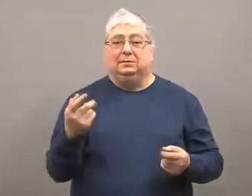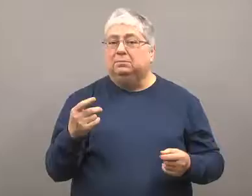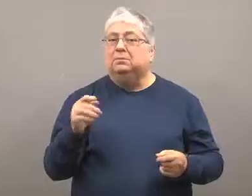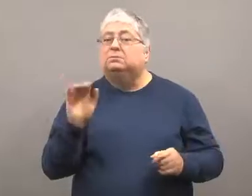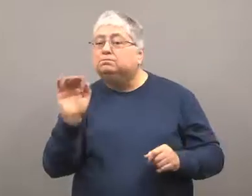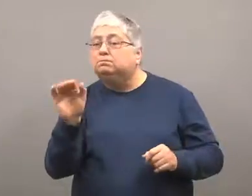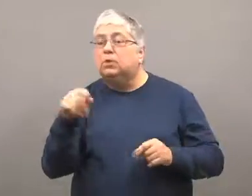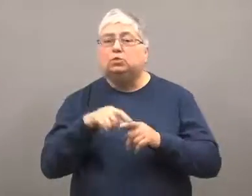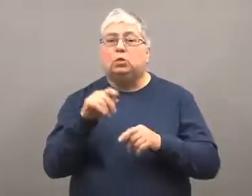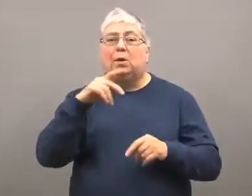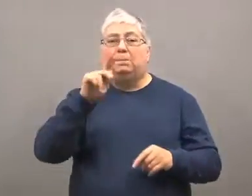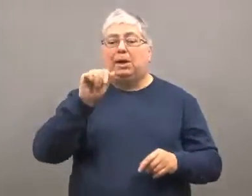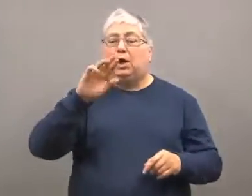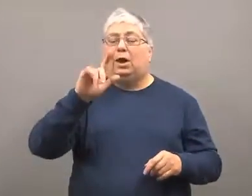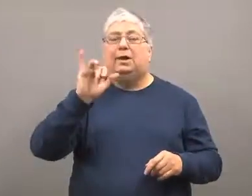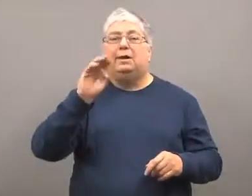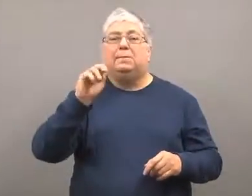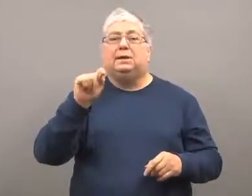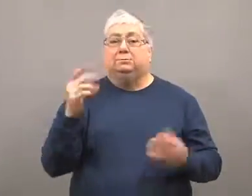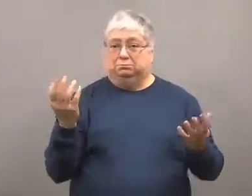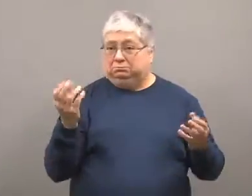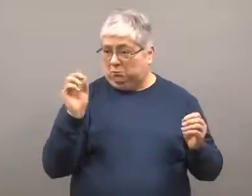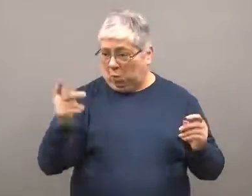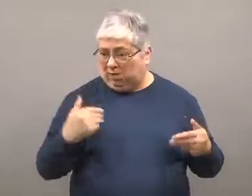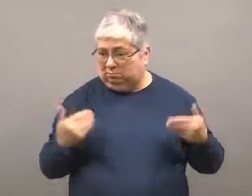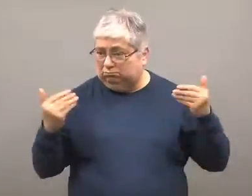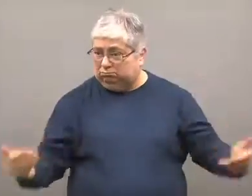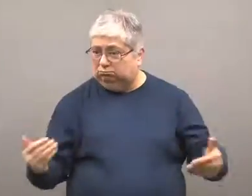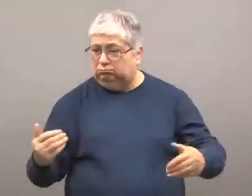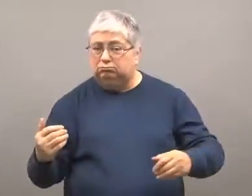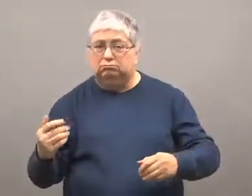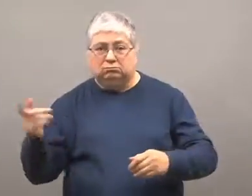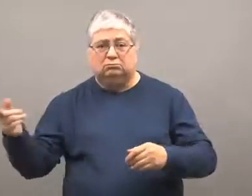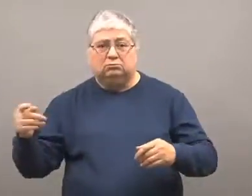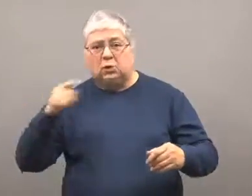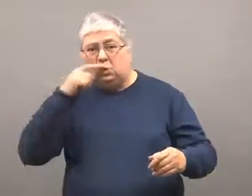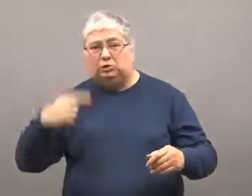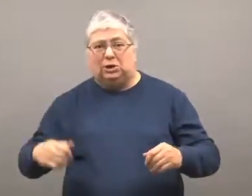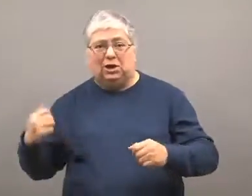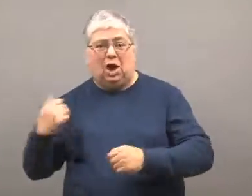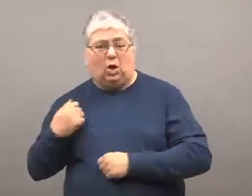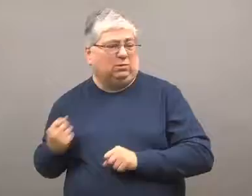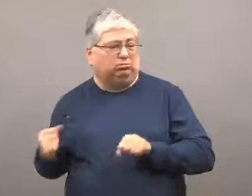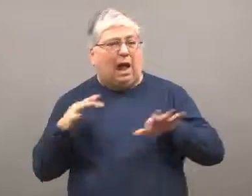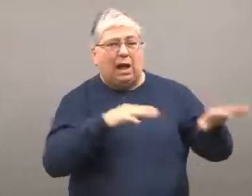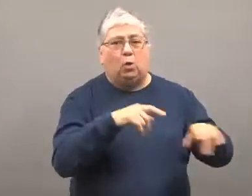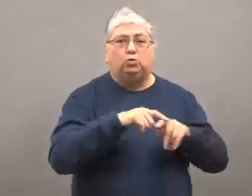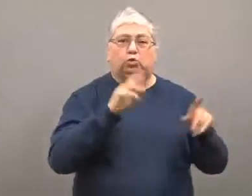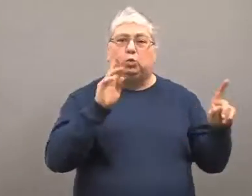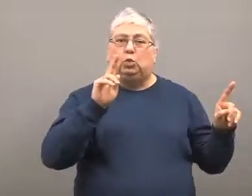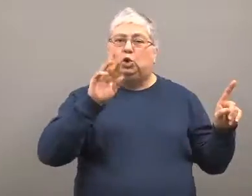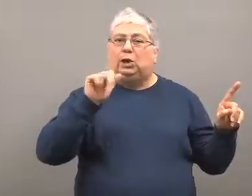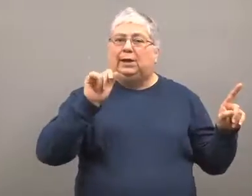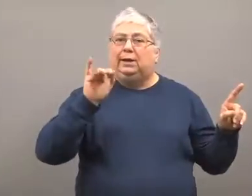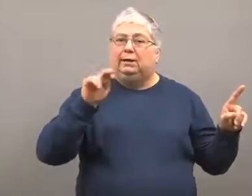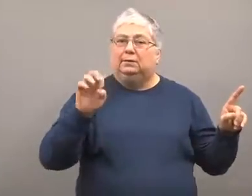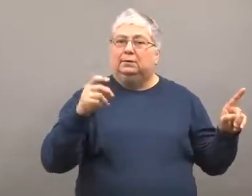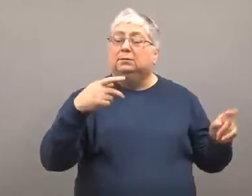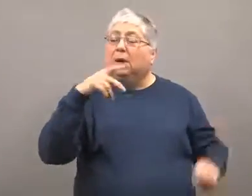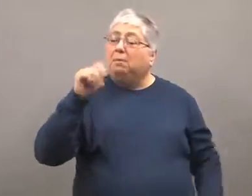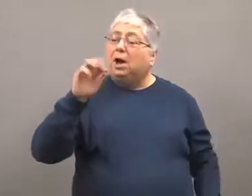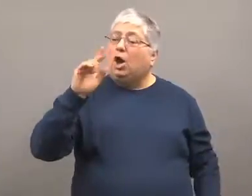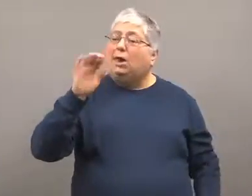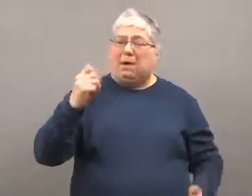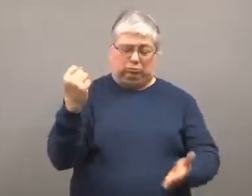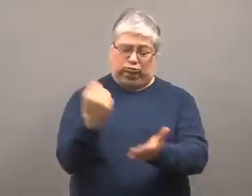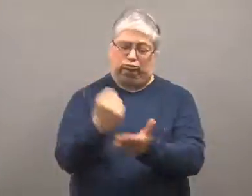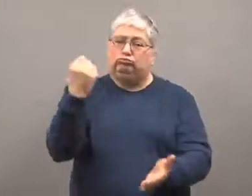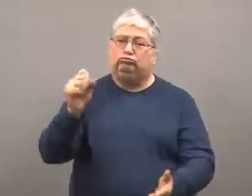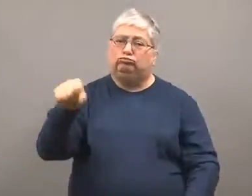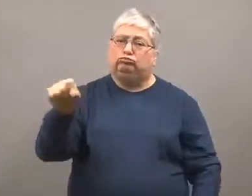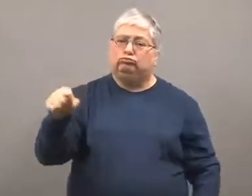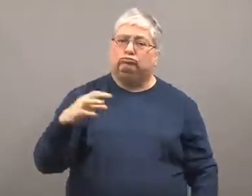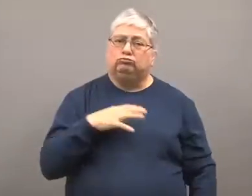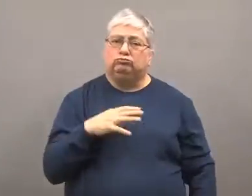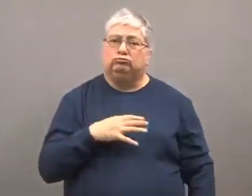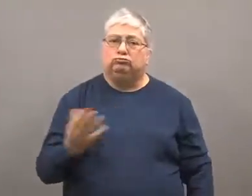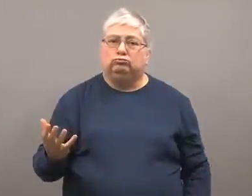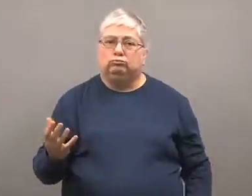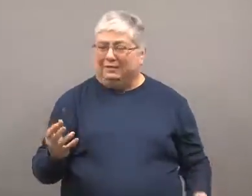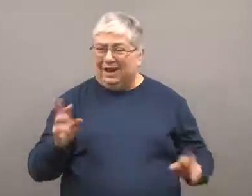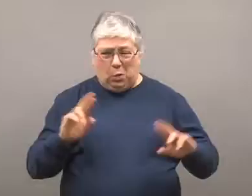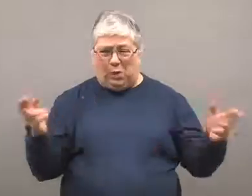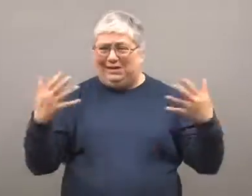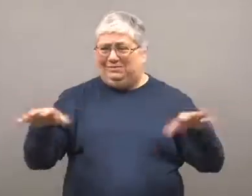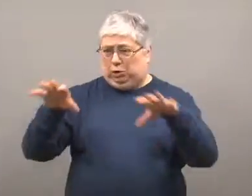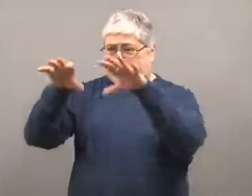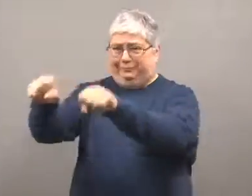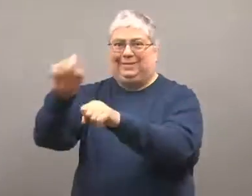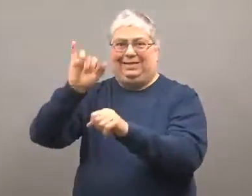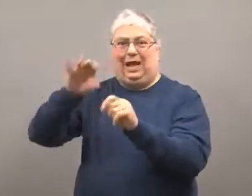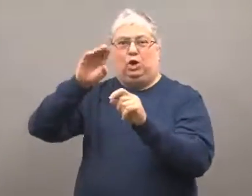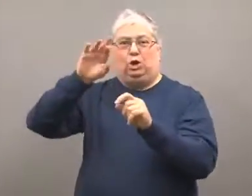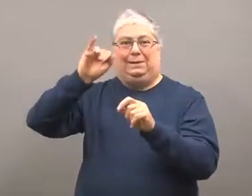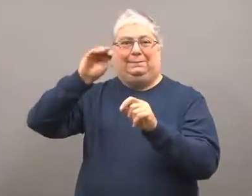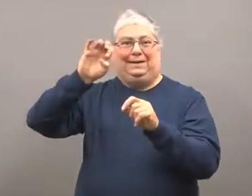from Parliament to deploy troops into Ukraine.